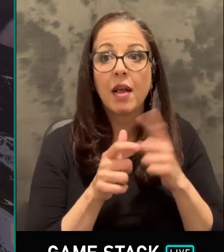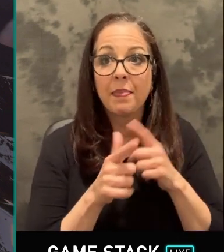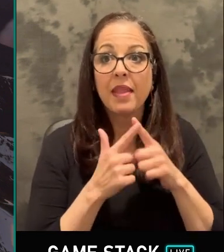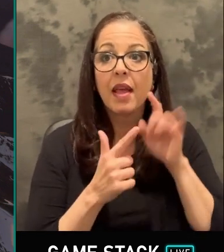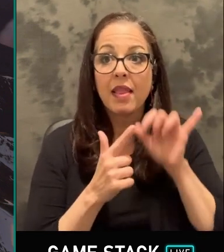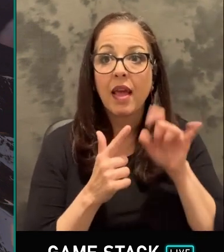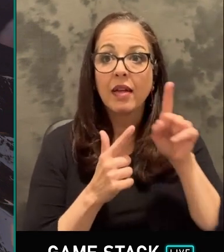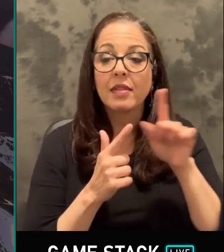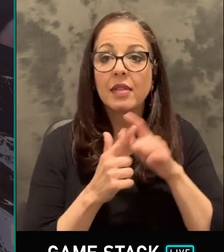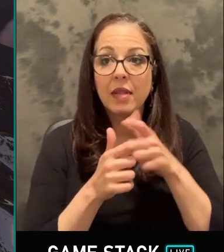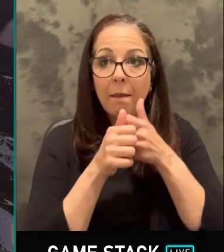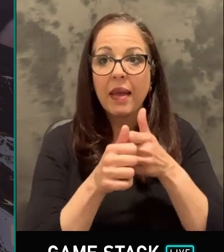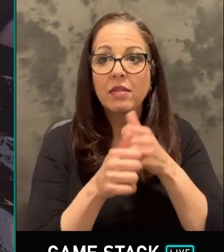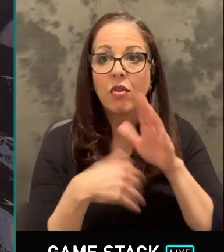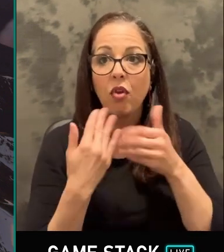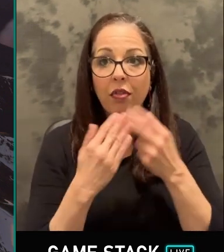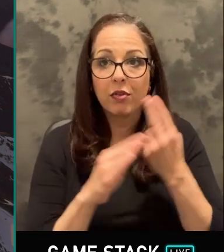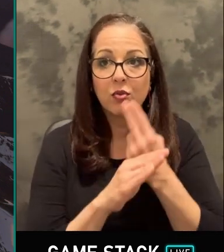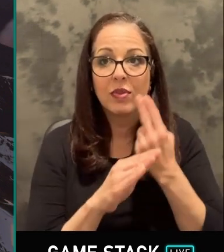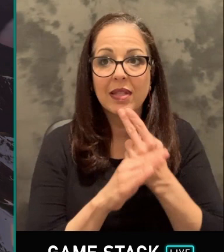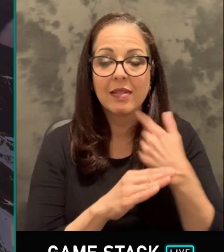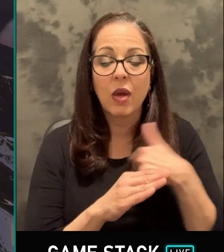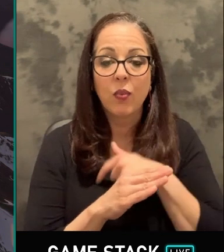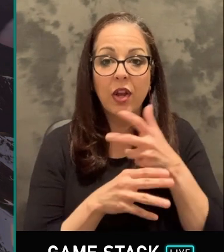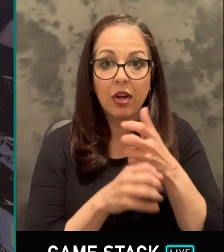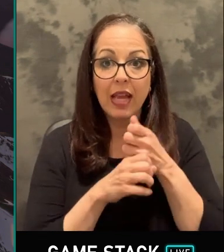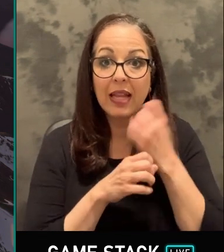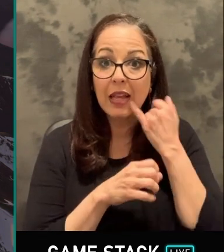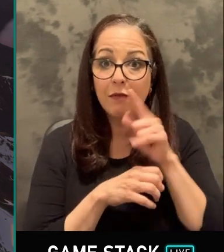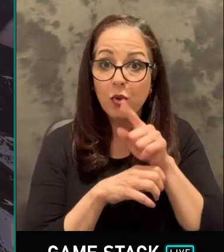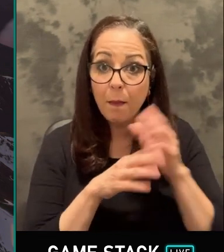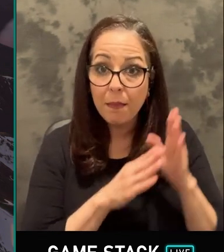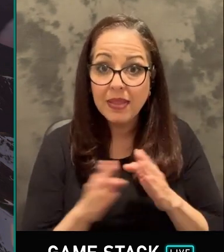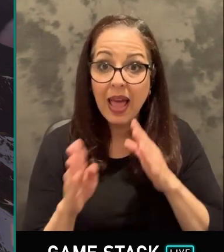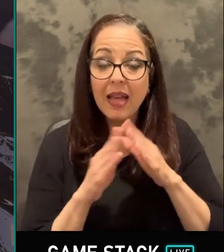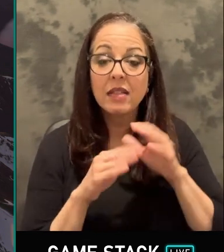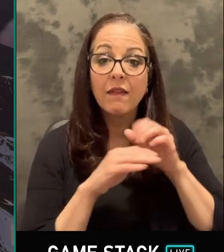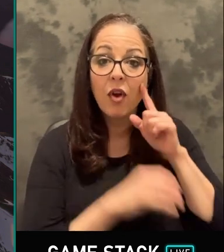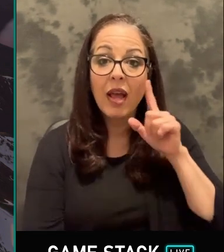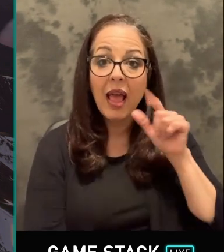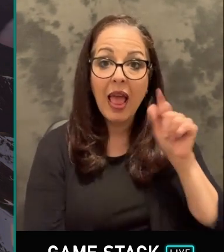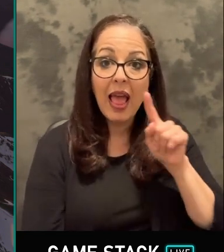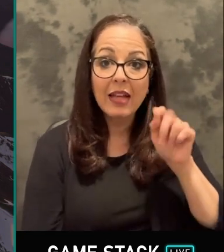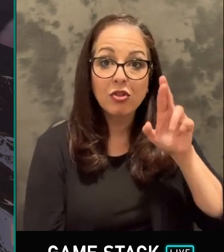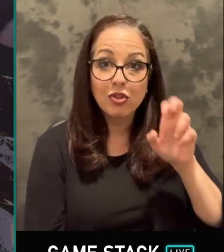So, if you plan to ship a game with Azure TTS, get in touch with them to address your subscription for